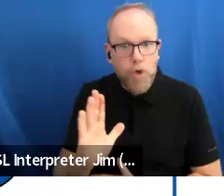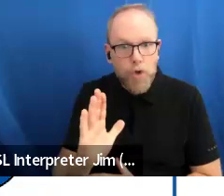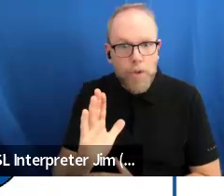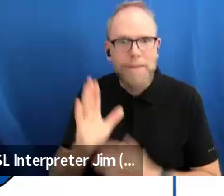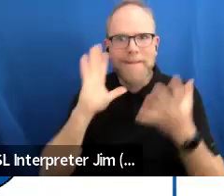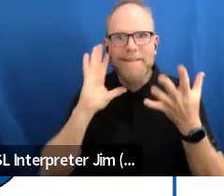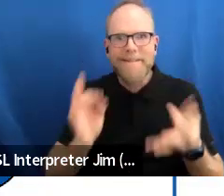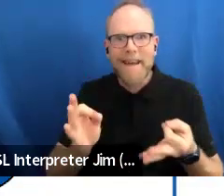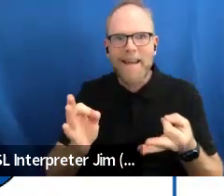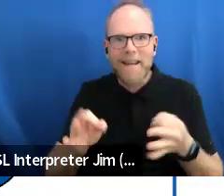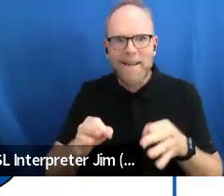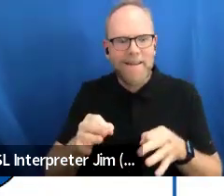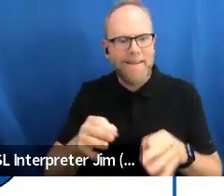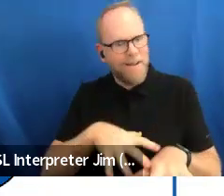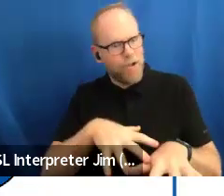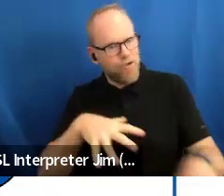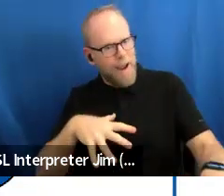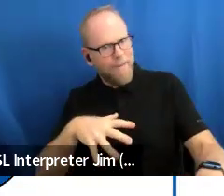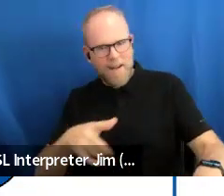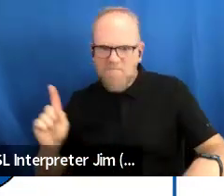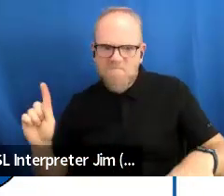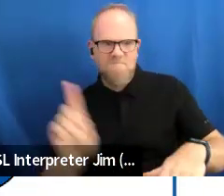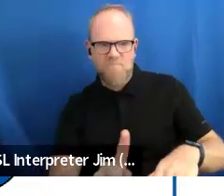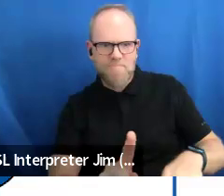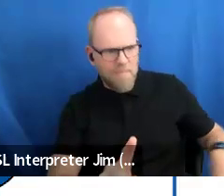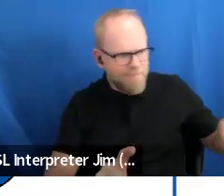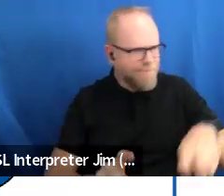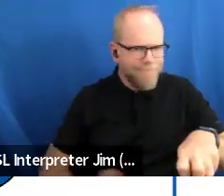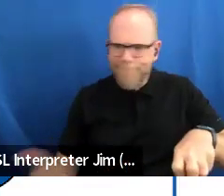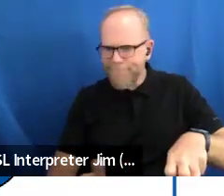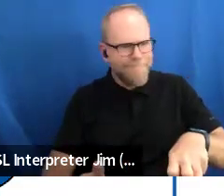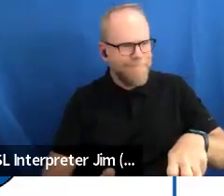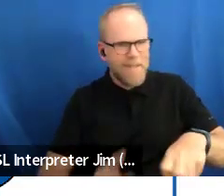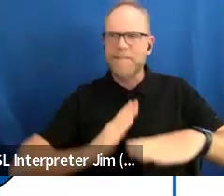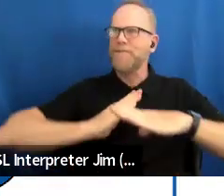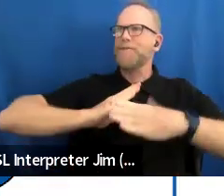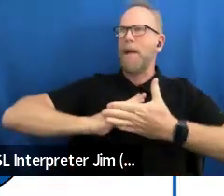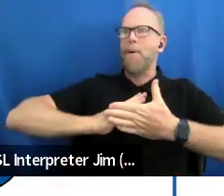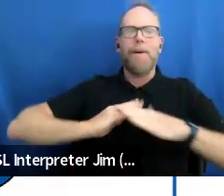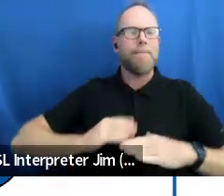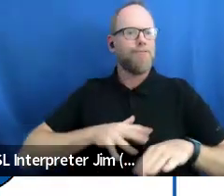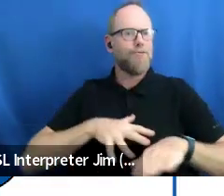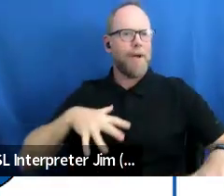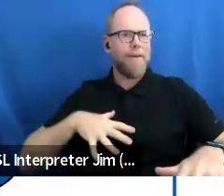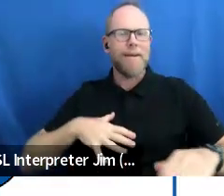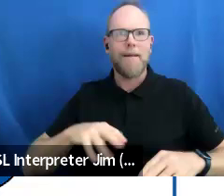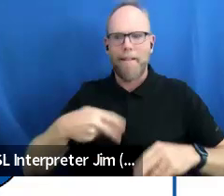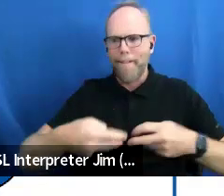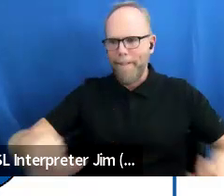front of buses and in front of other cars. This picture by Glen Martin shows people lying